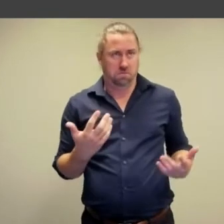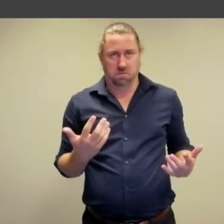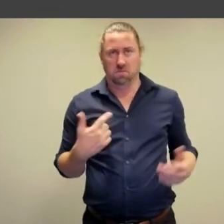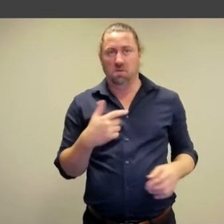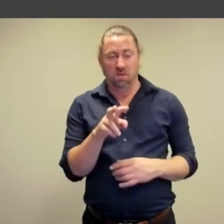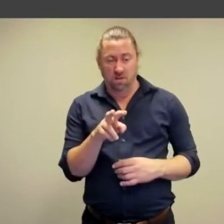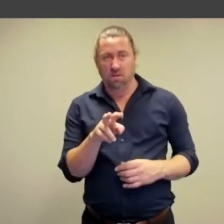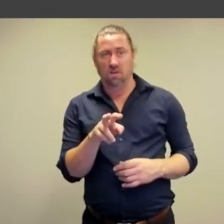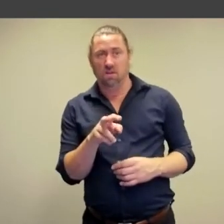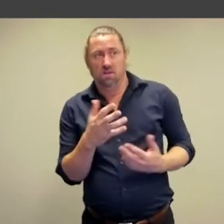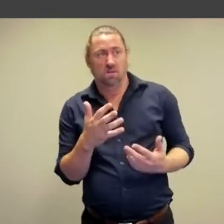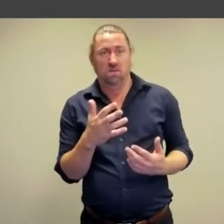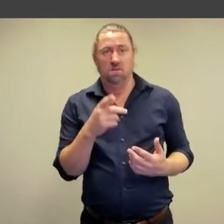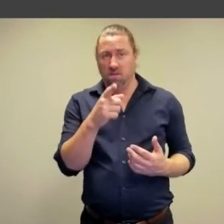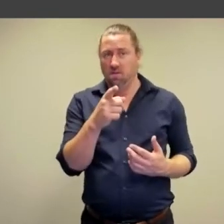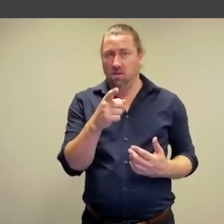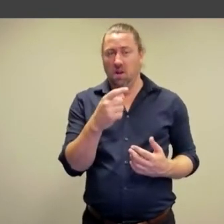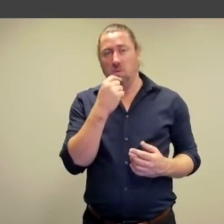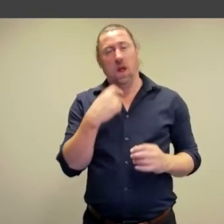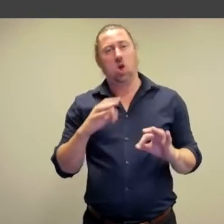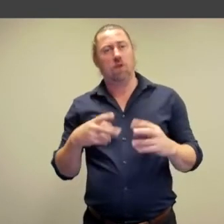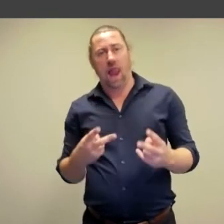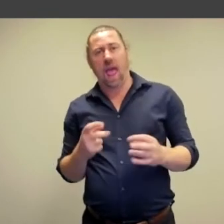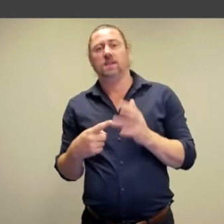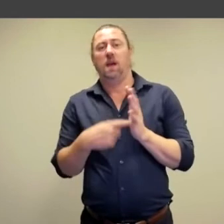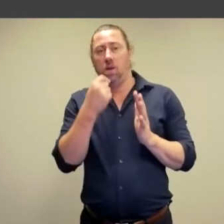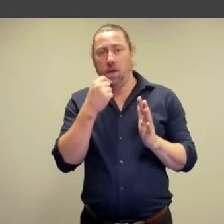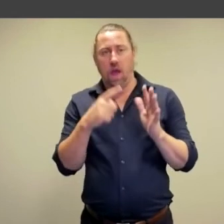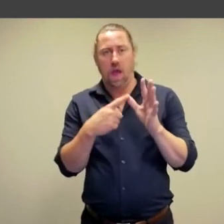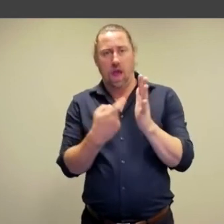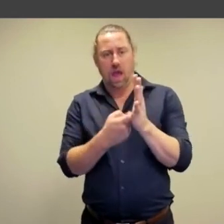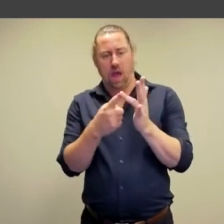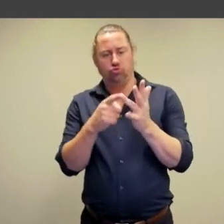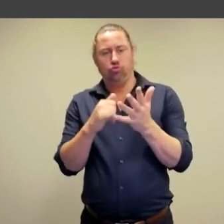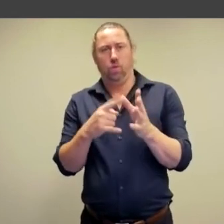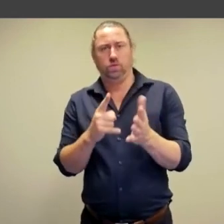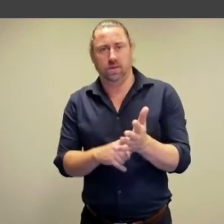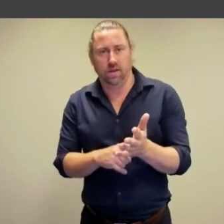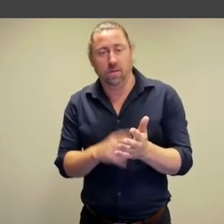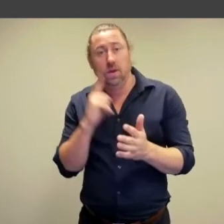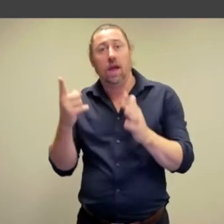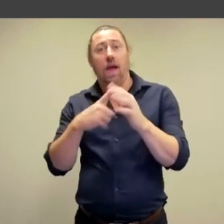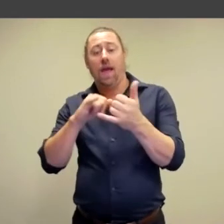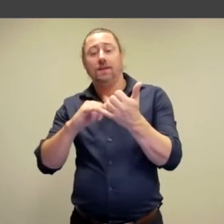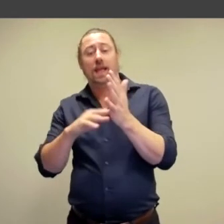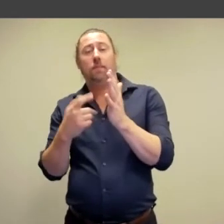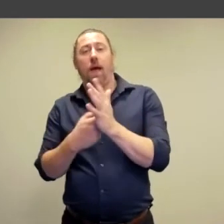as a form of arousal. This especially happens because ASMR